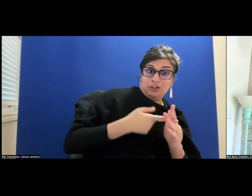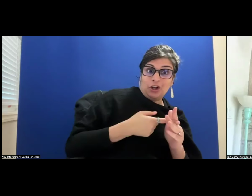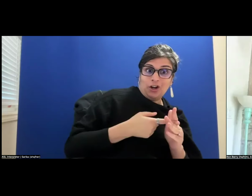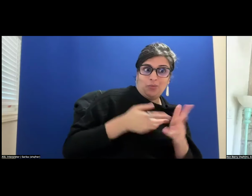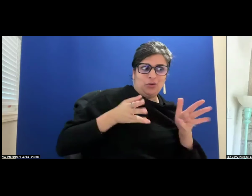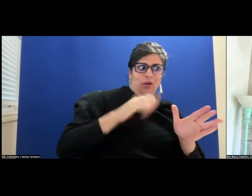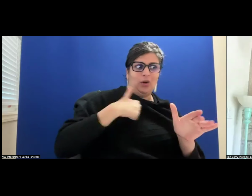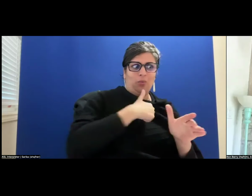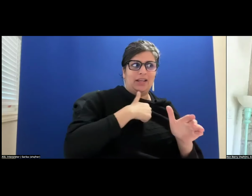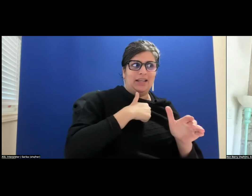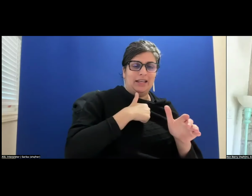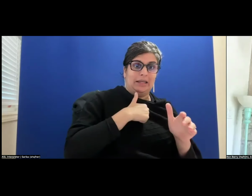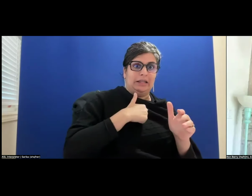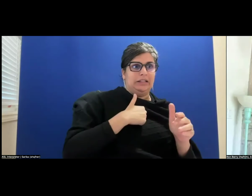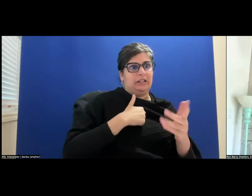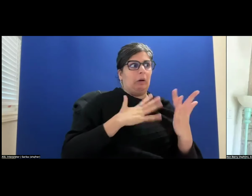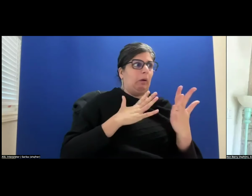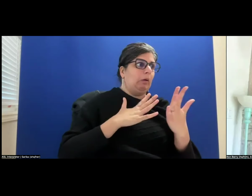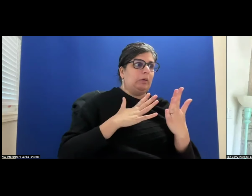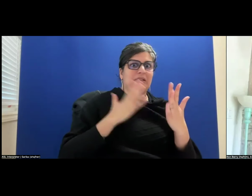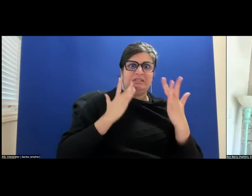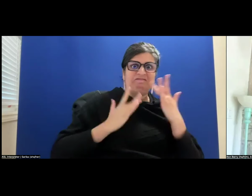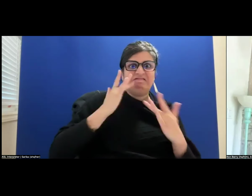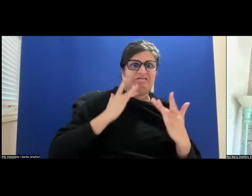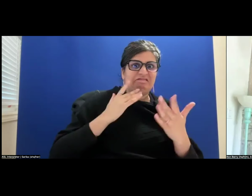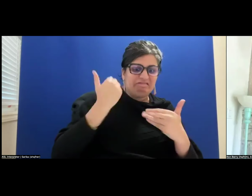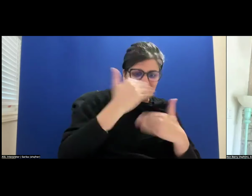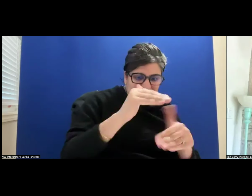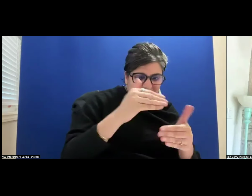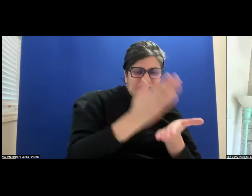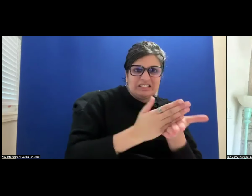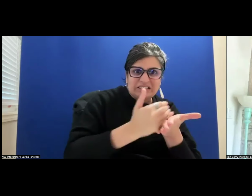But it it quickly became this essential,